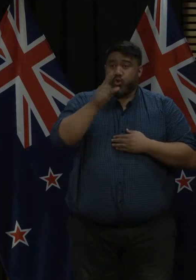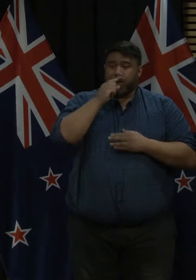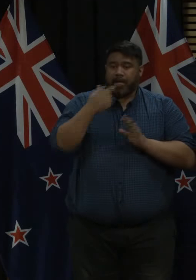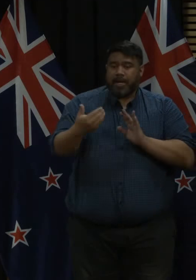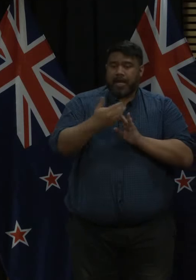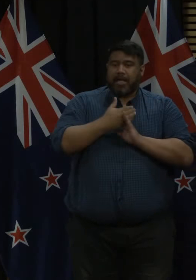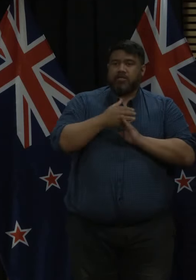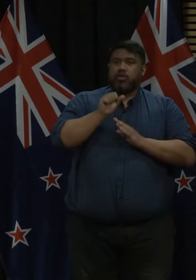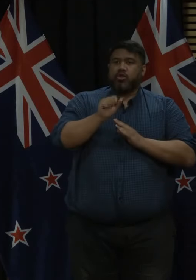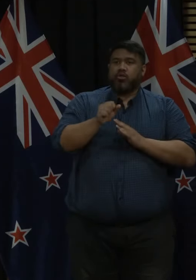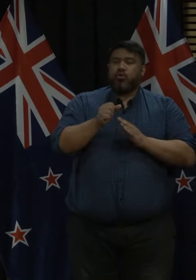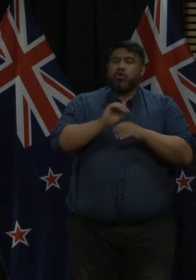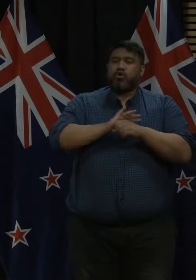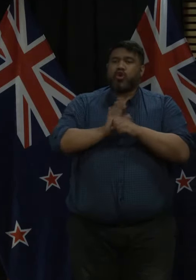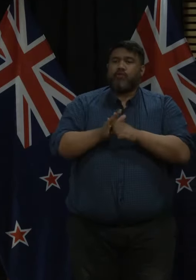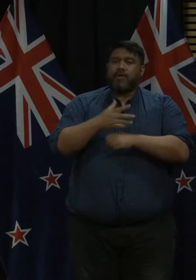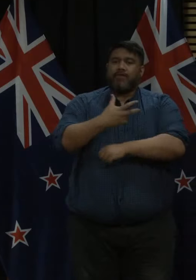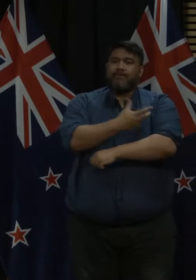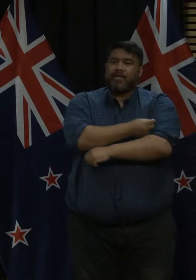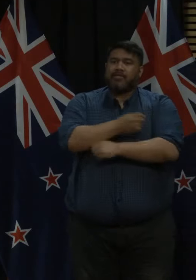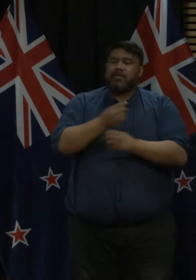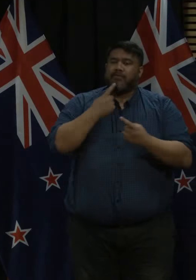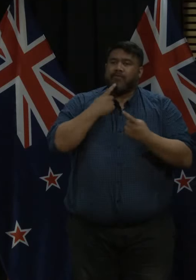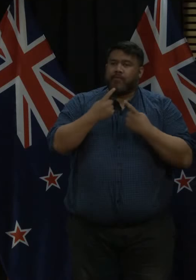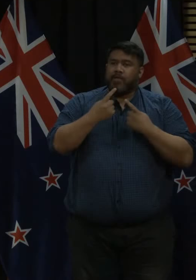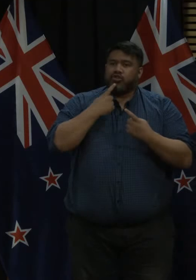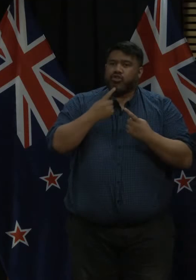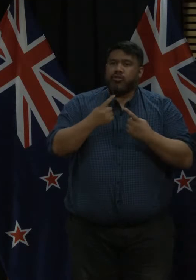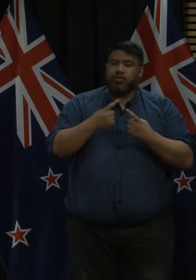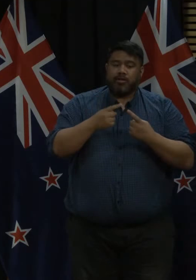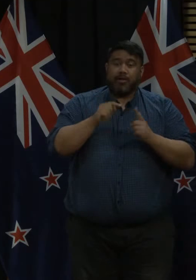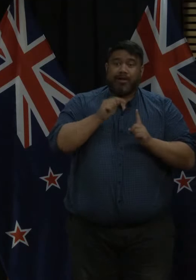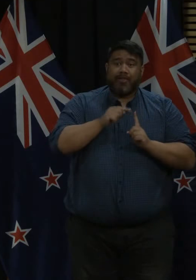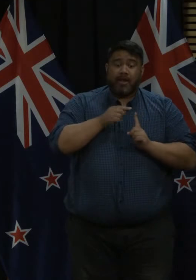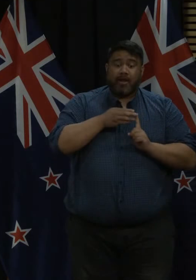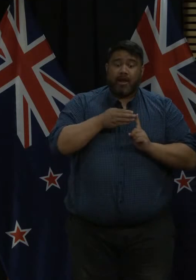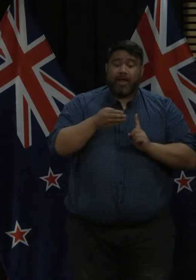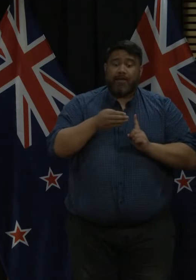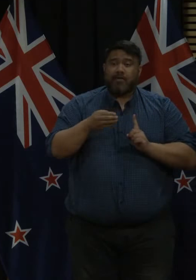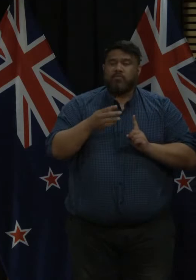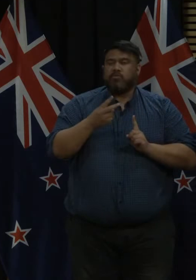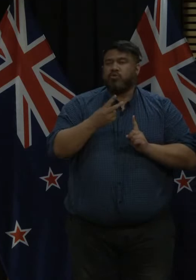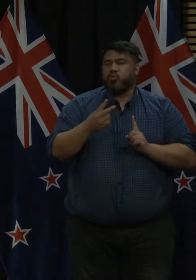that we intend to roll out, firstly, we will be making available soon the access to